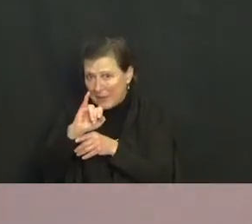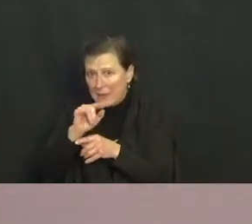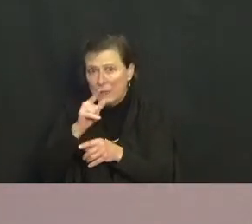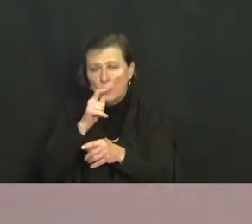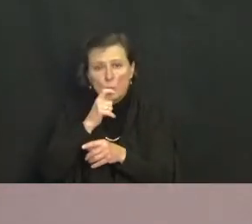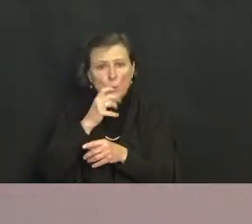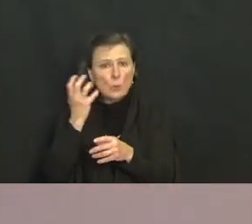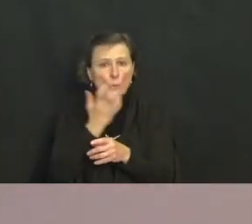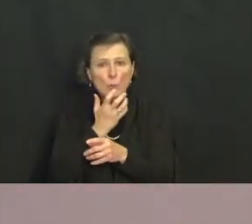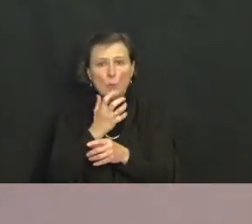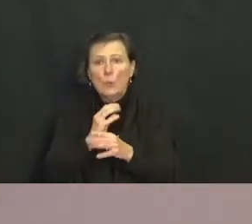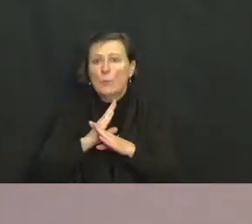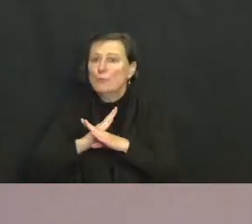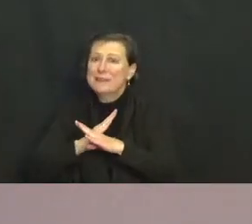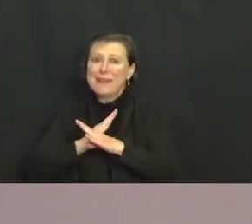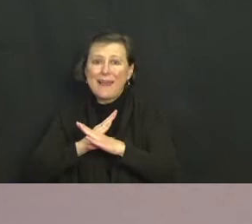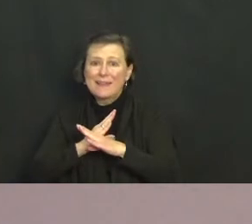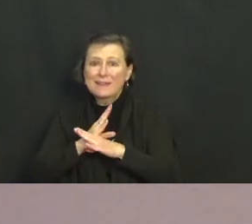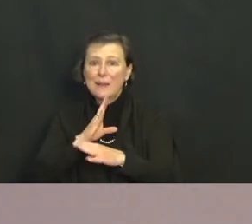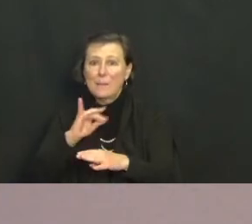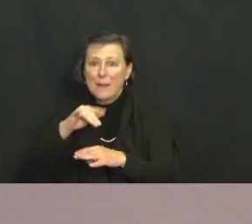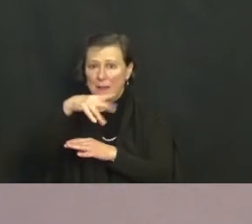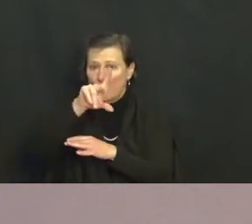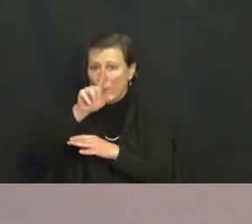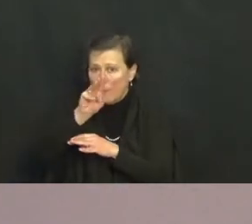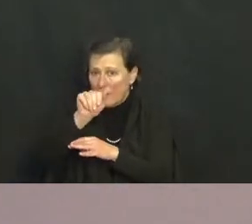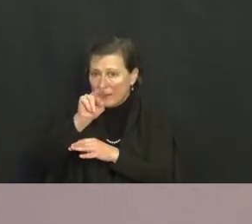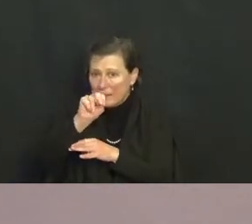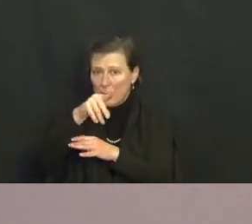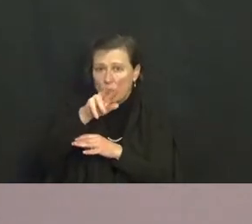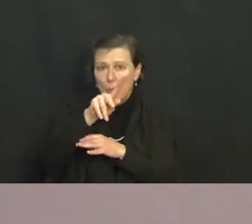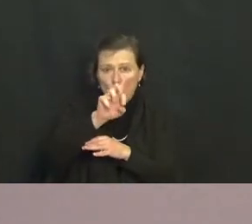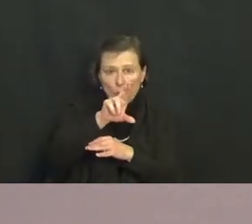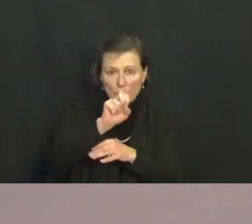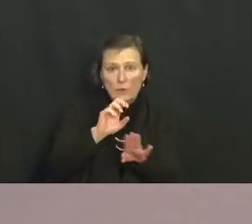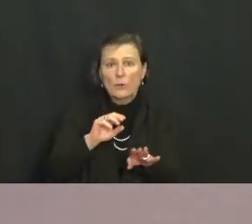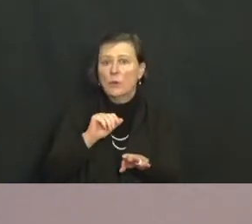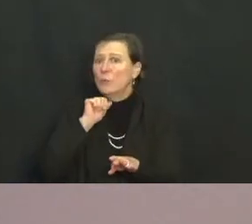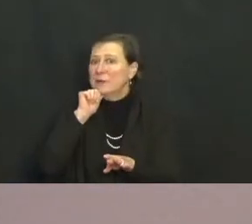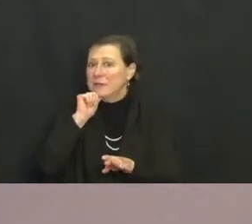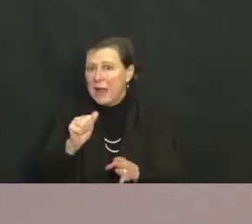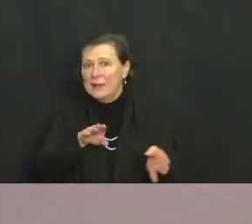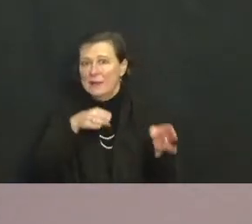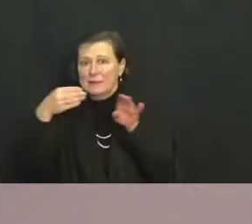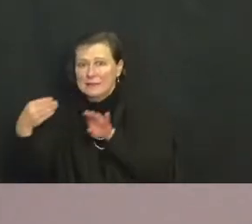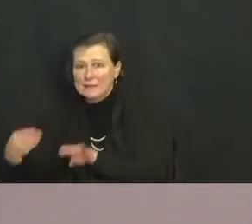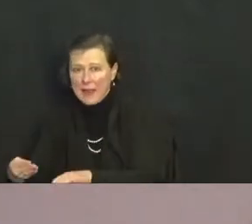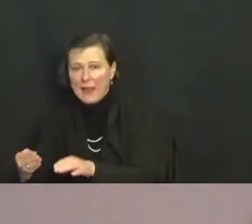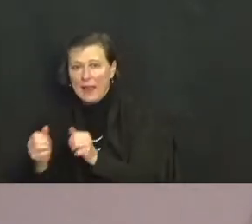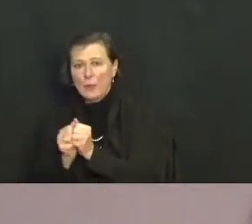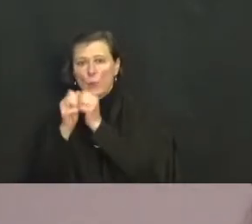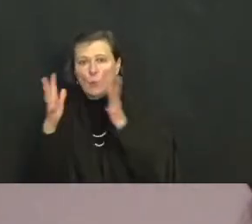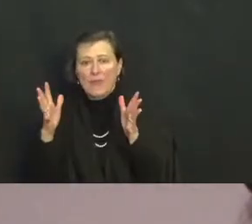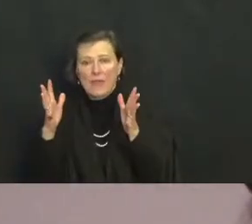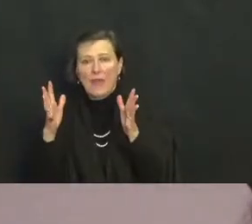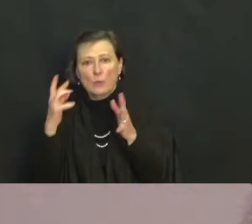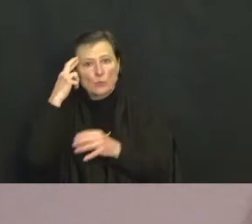so well protected by the Pullman porters, would not have died in vain.